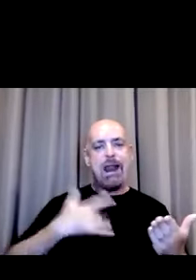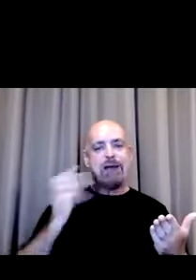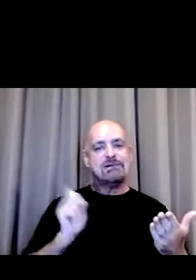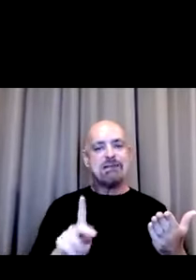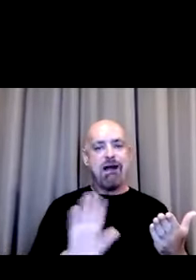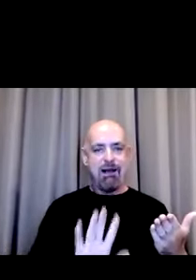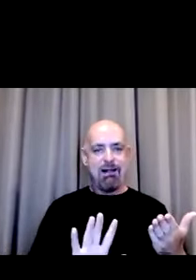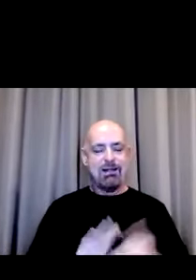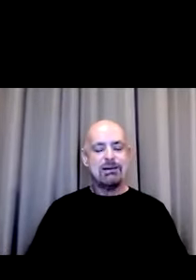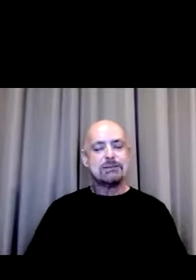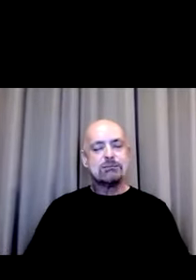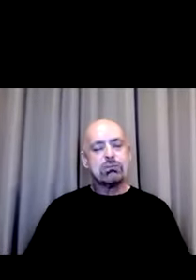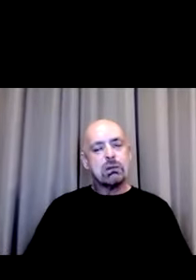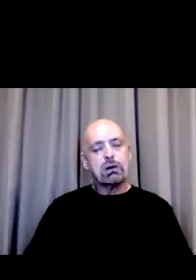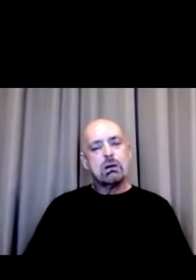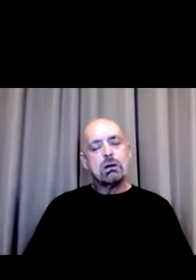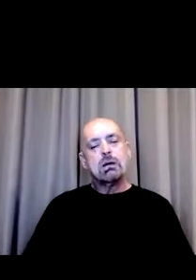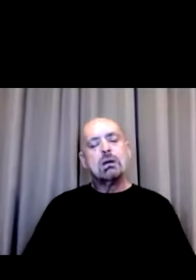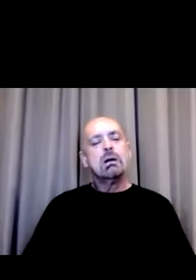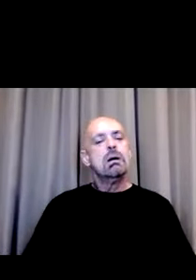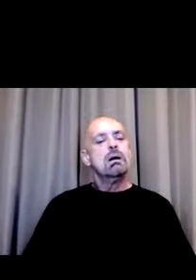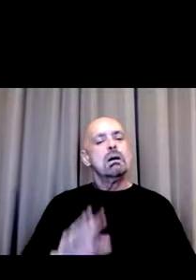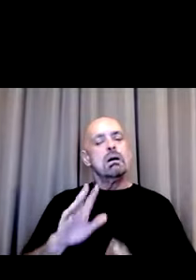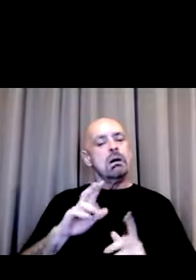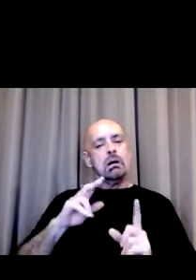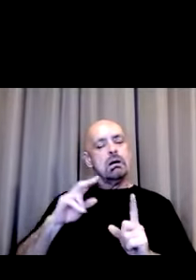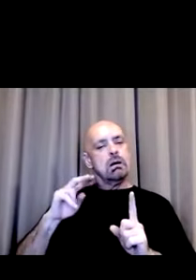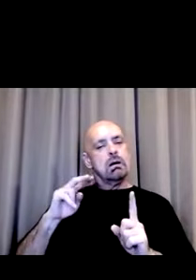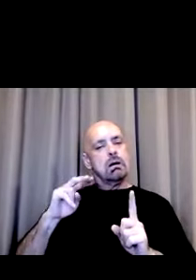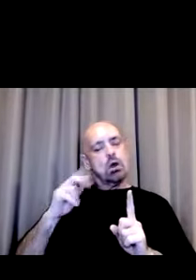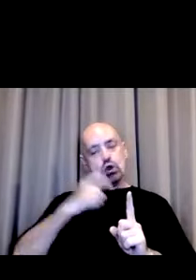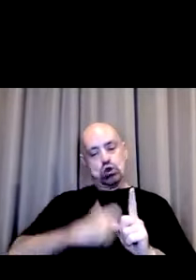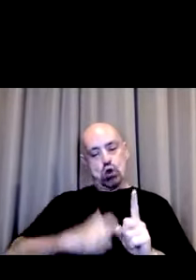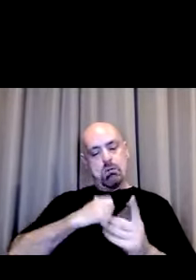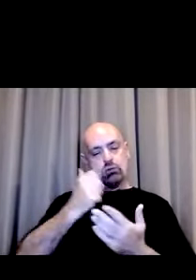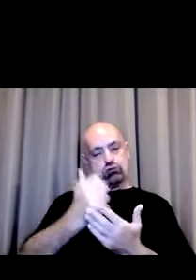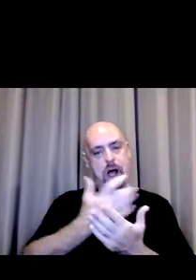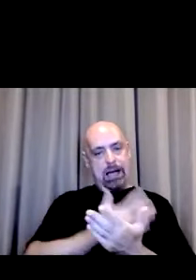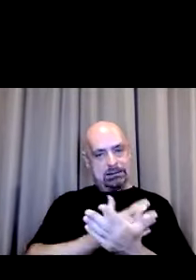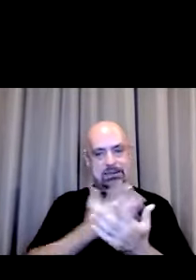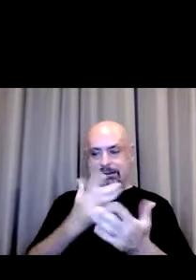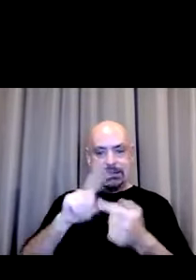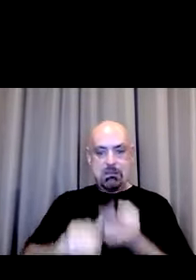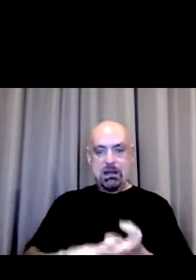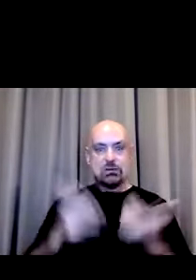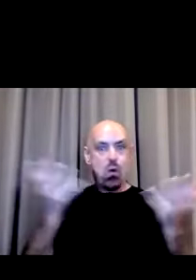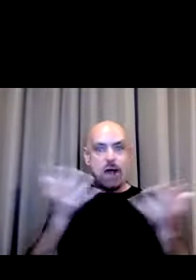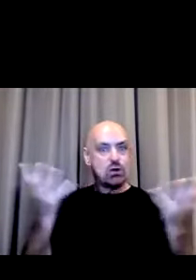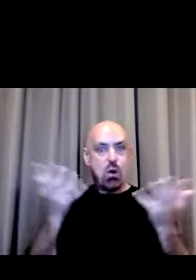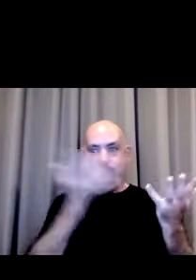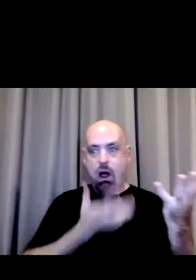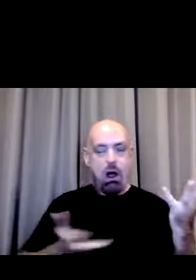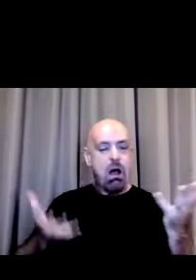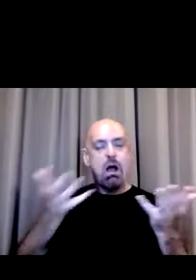has changed a great deal over the centre is and some of the things that Mary has argued for are now